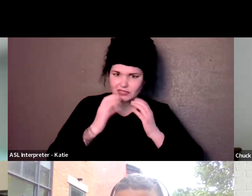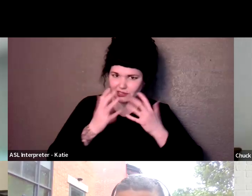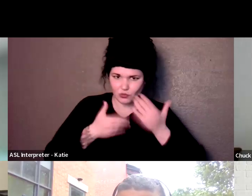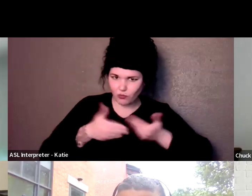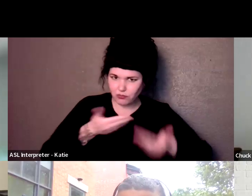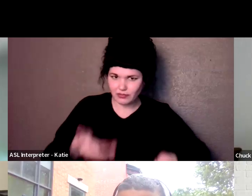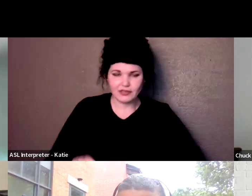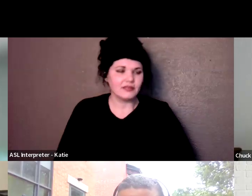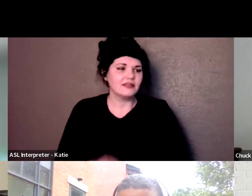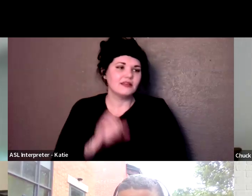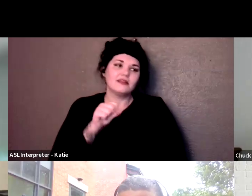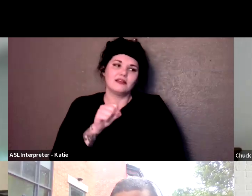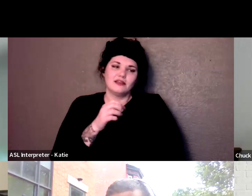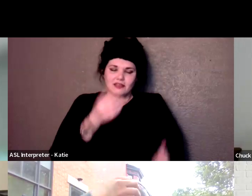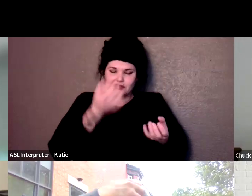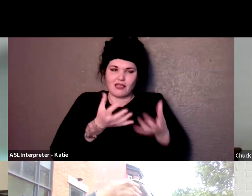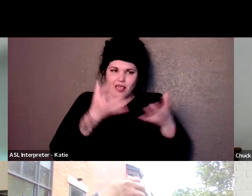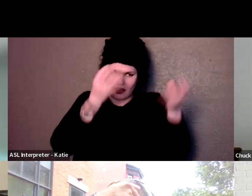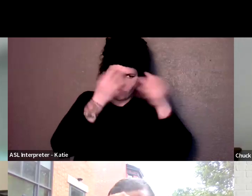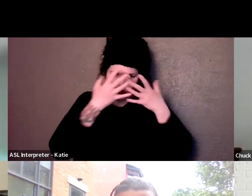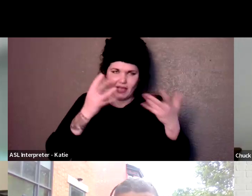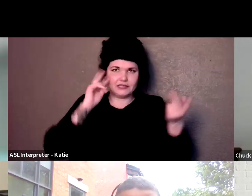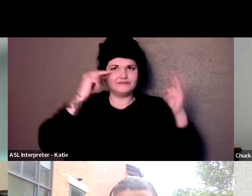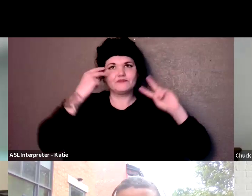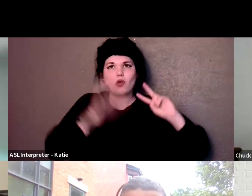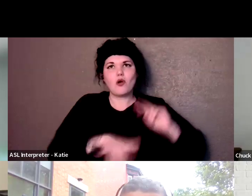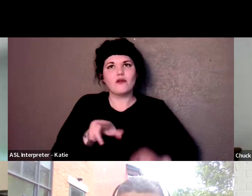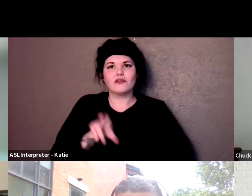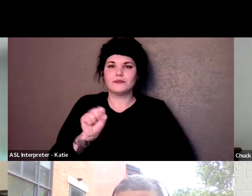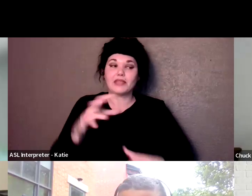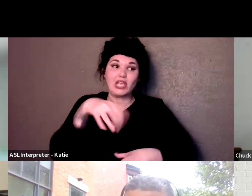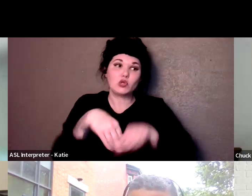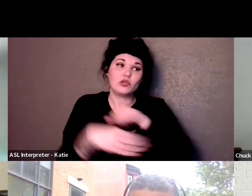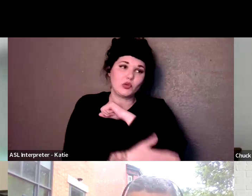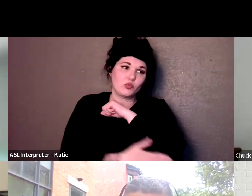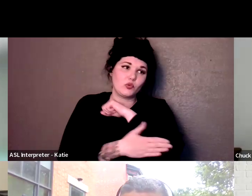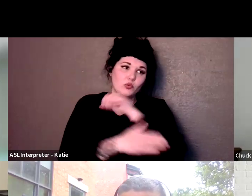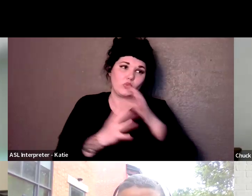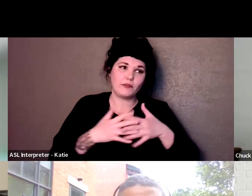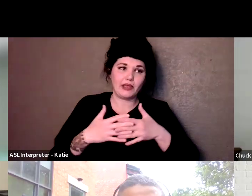misinformation across the country, and that includes in rural America. So, I think that you know